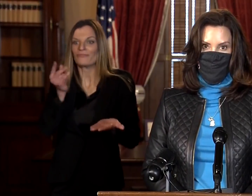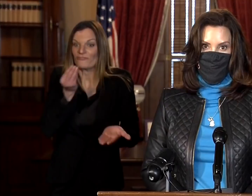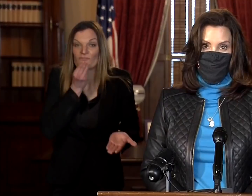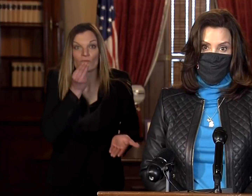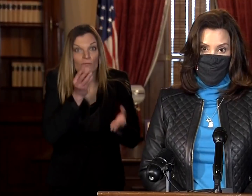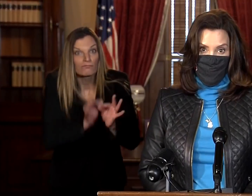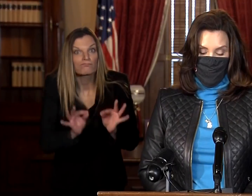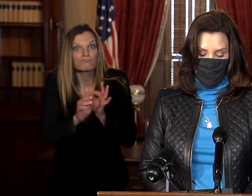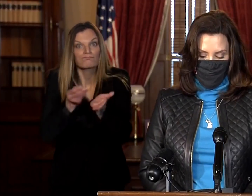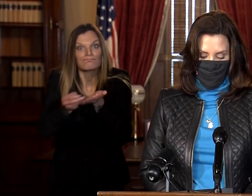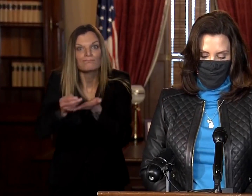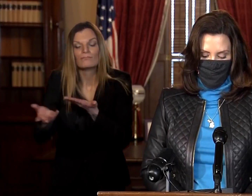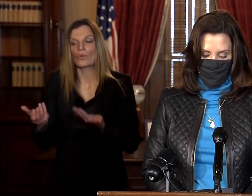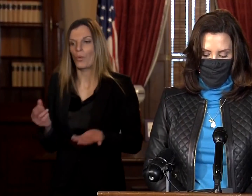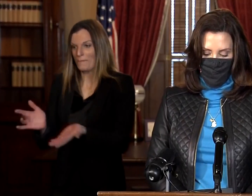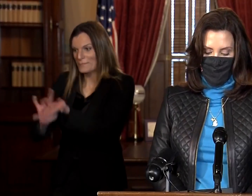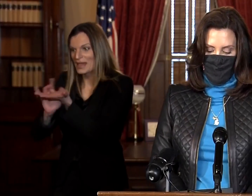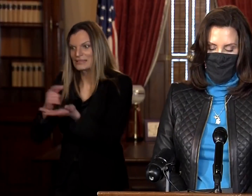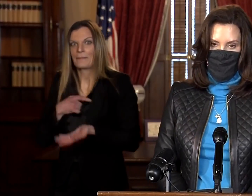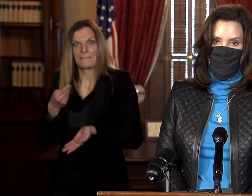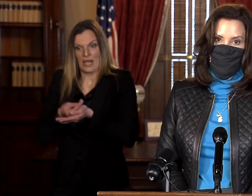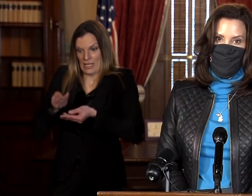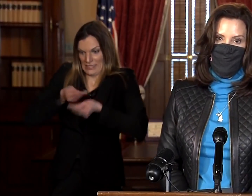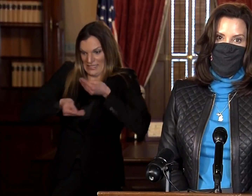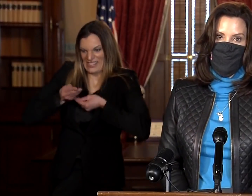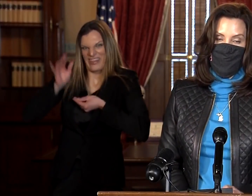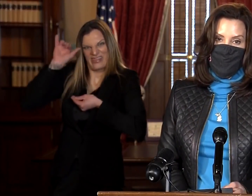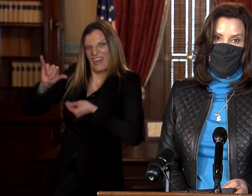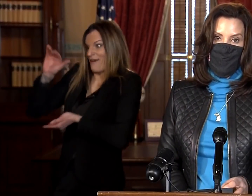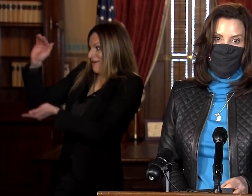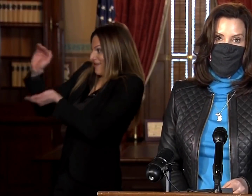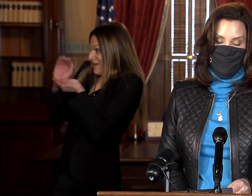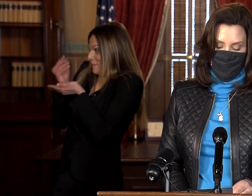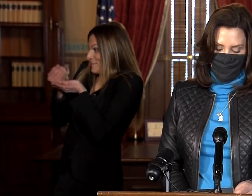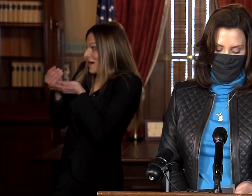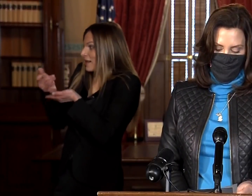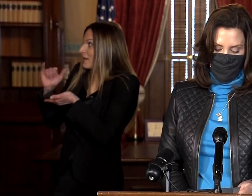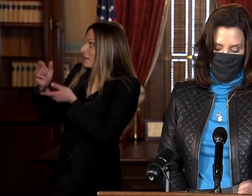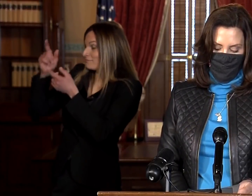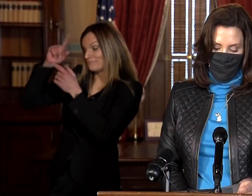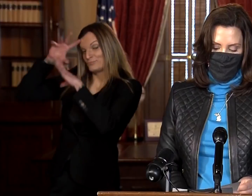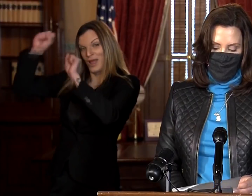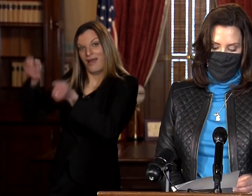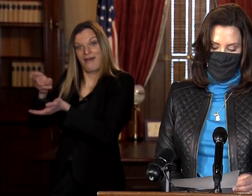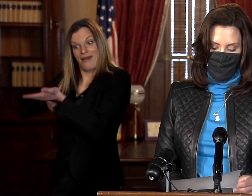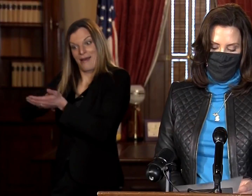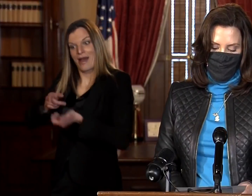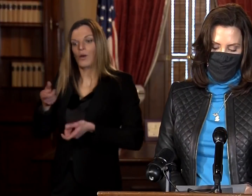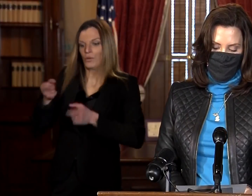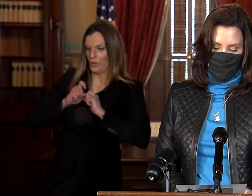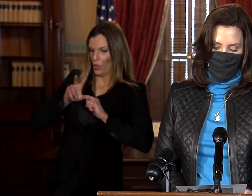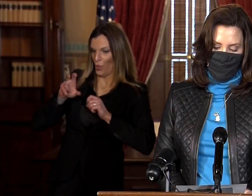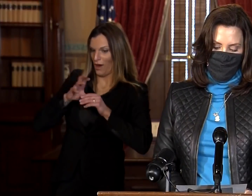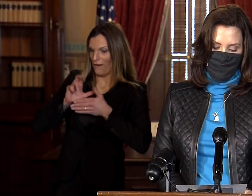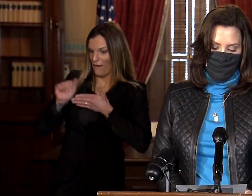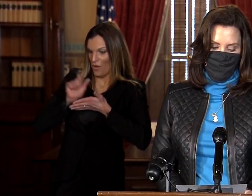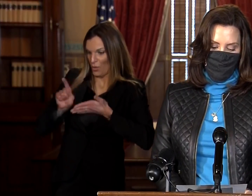emergency financial assistance to buy essential items, like to buy essential items, like groceries, or prescription groceries, or prescription drugs. drugs. Michigan, like every state in